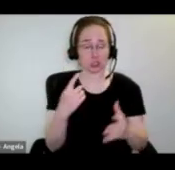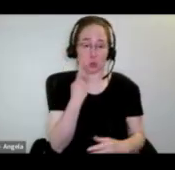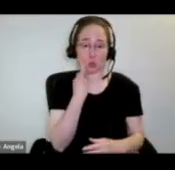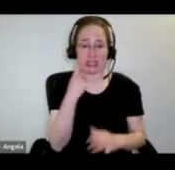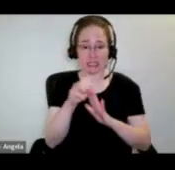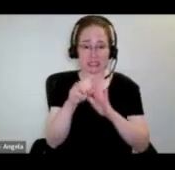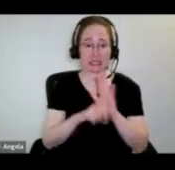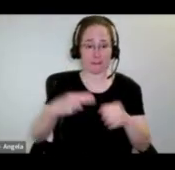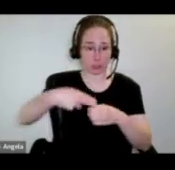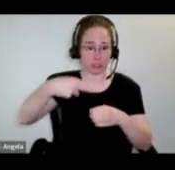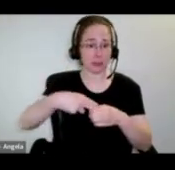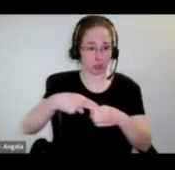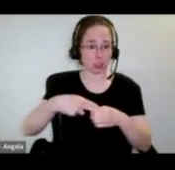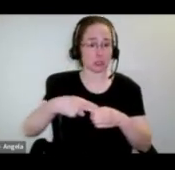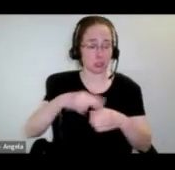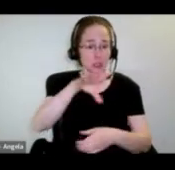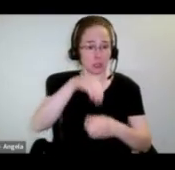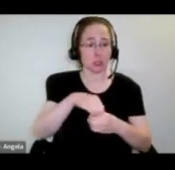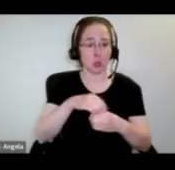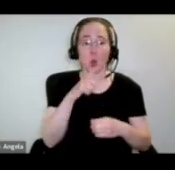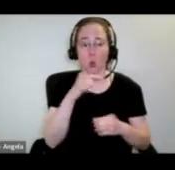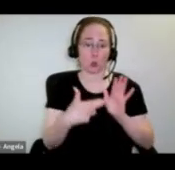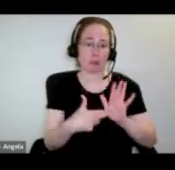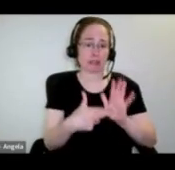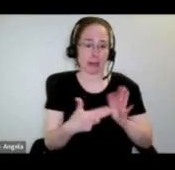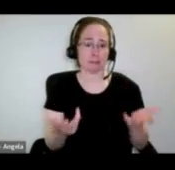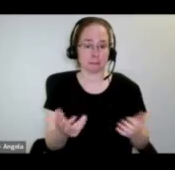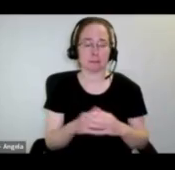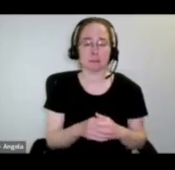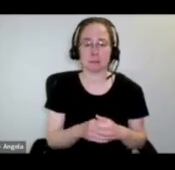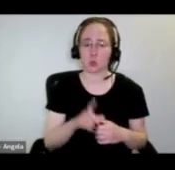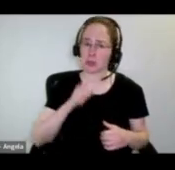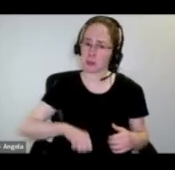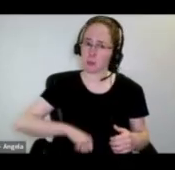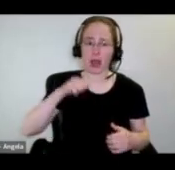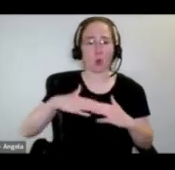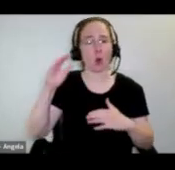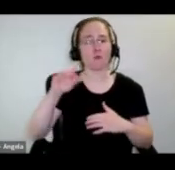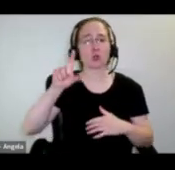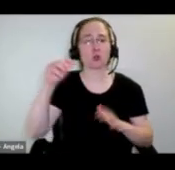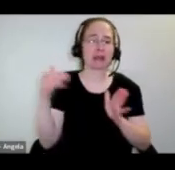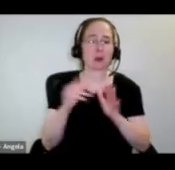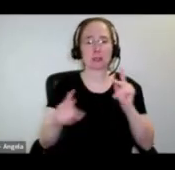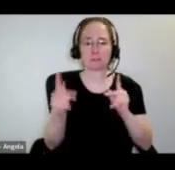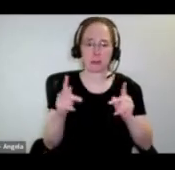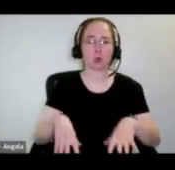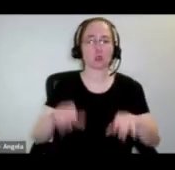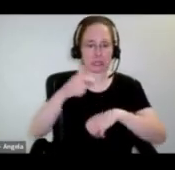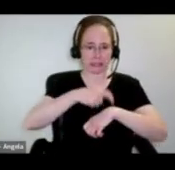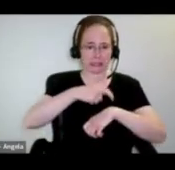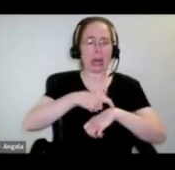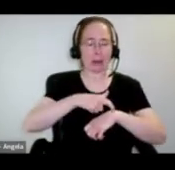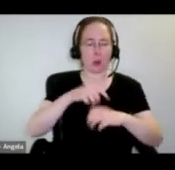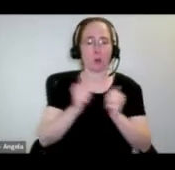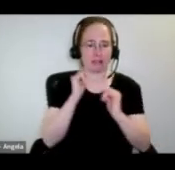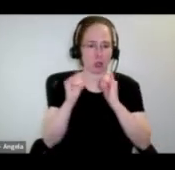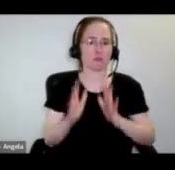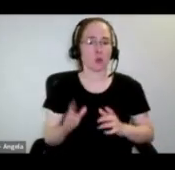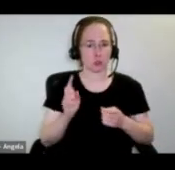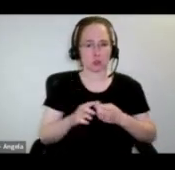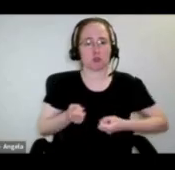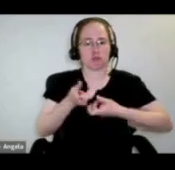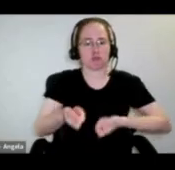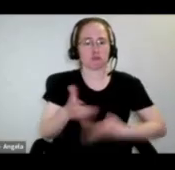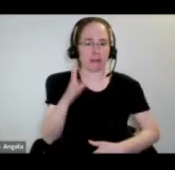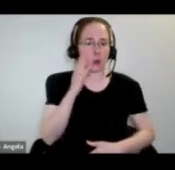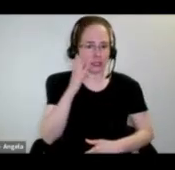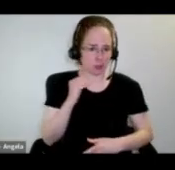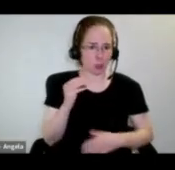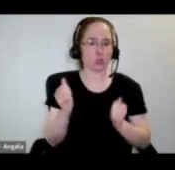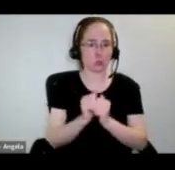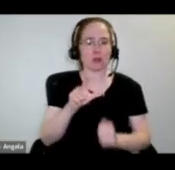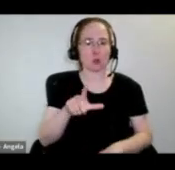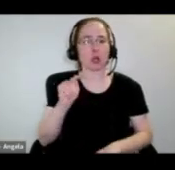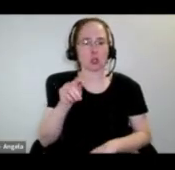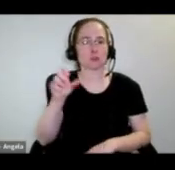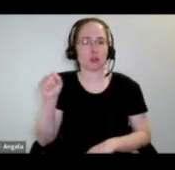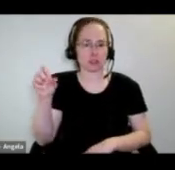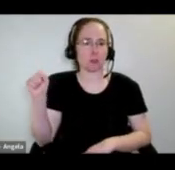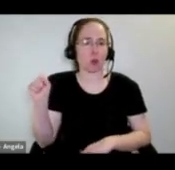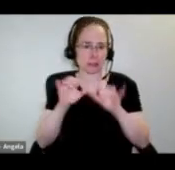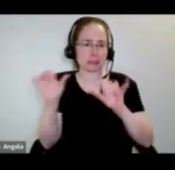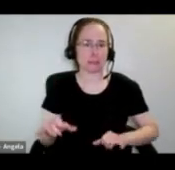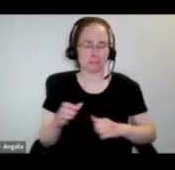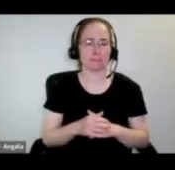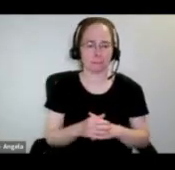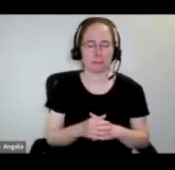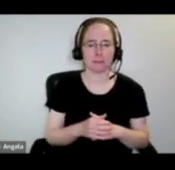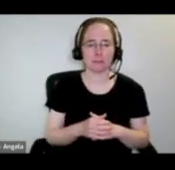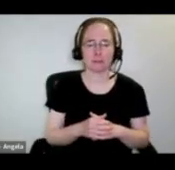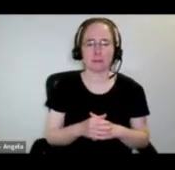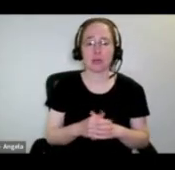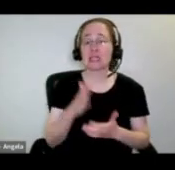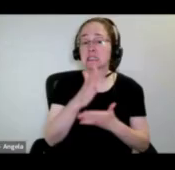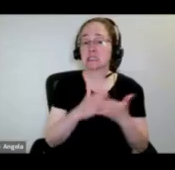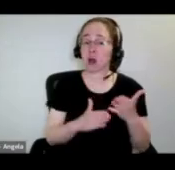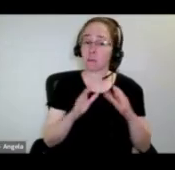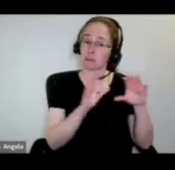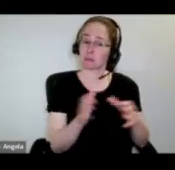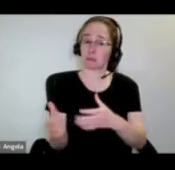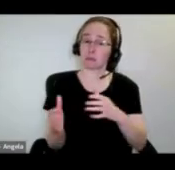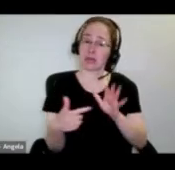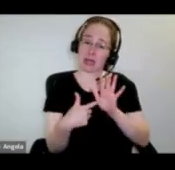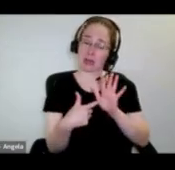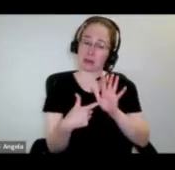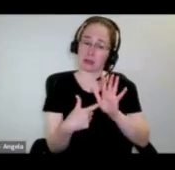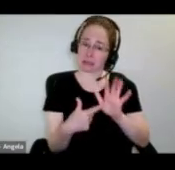Rosa Plasencia: This is a slide where you can see some of the information that our most recent state participation and the people who were represented in that. We're really proud that over 20,000 people took the time with our interviewers in order to share their experiences with the long-term services and support system.